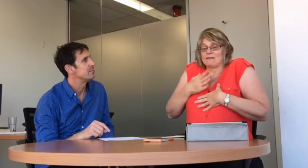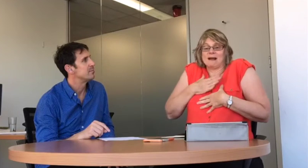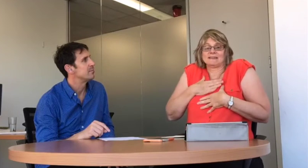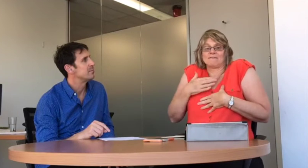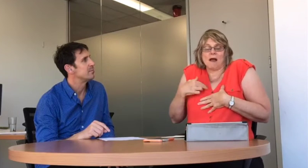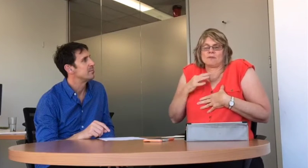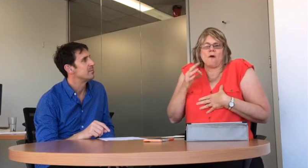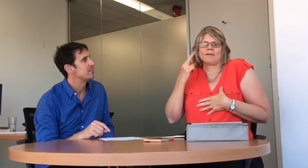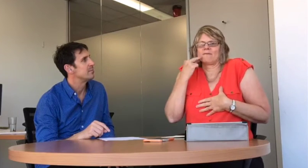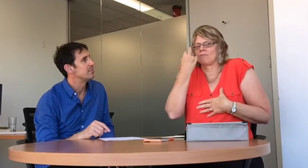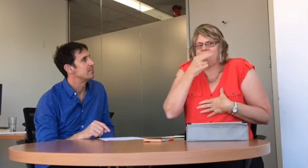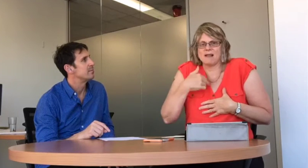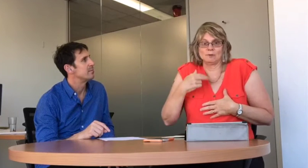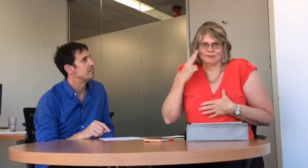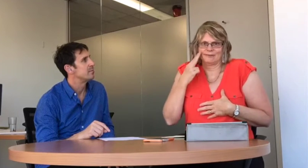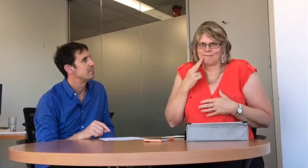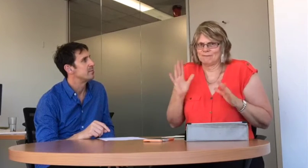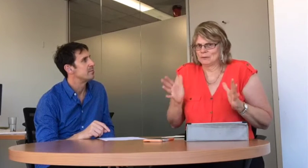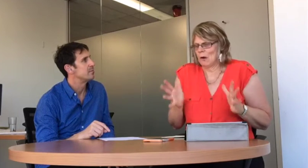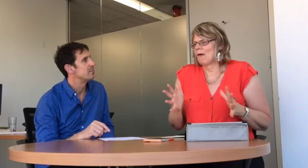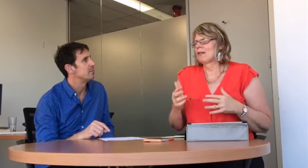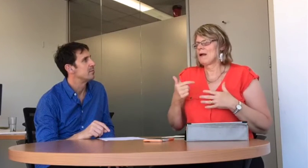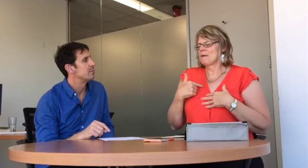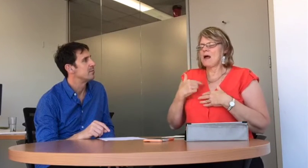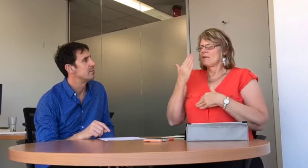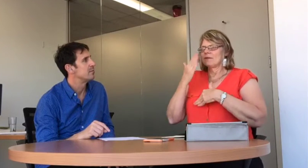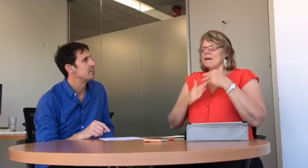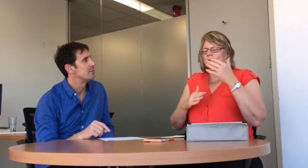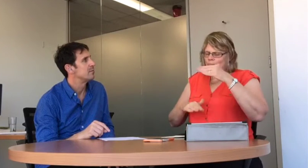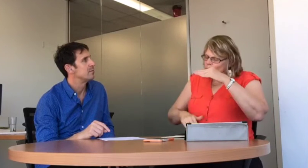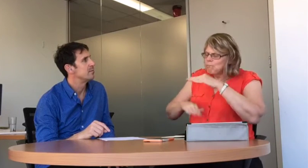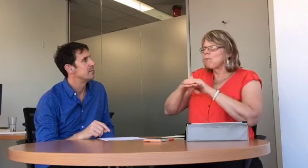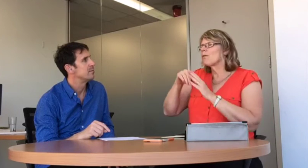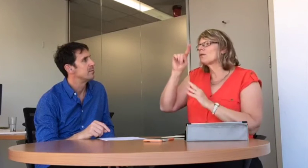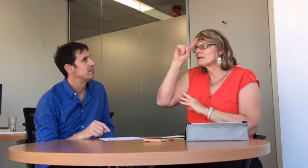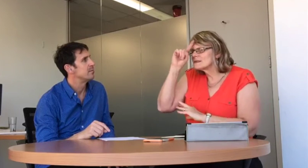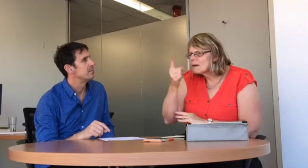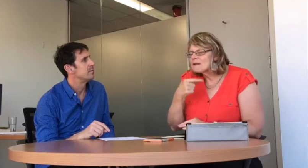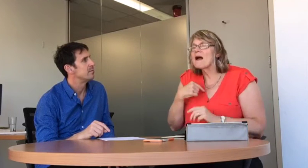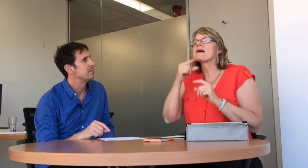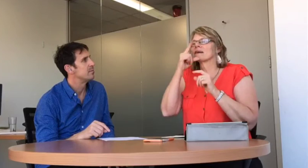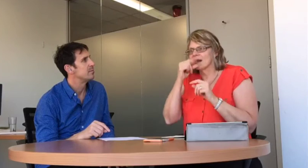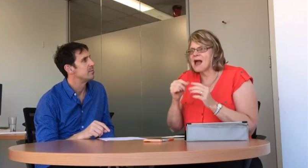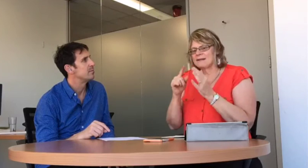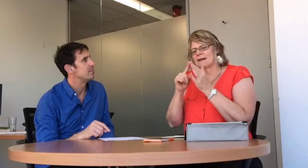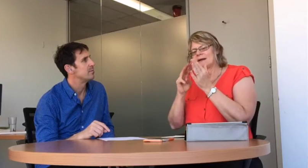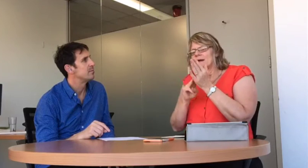I will never fully understand what it's like to be deaf and blind, and many people would agree with me.